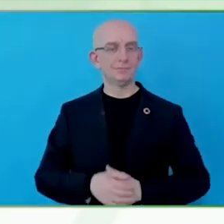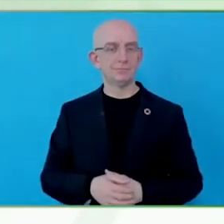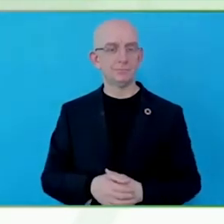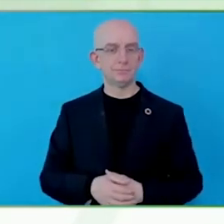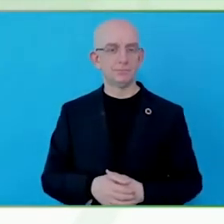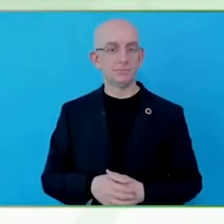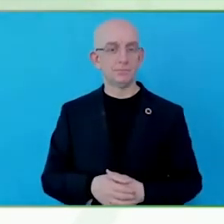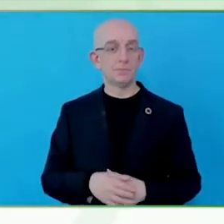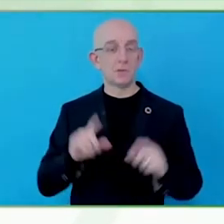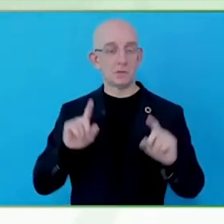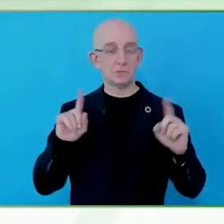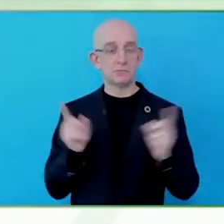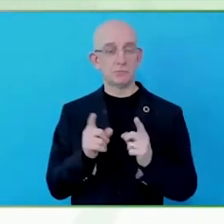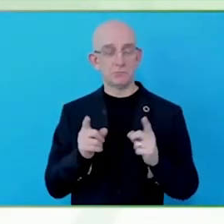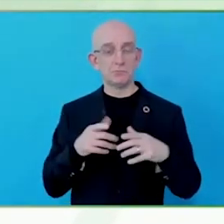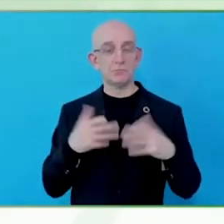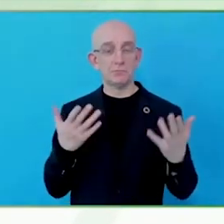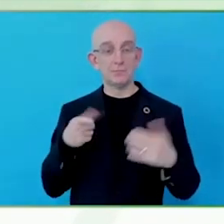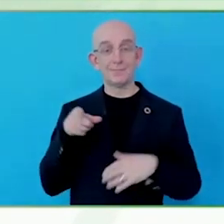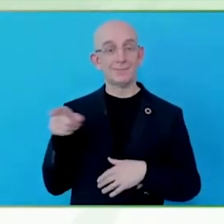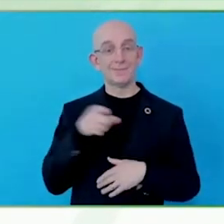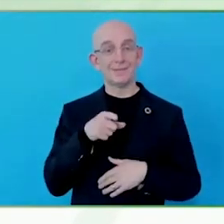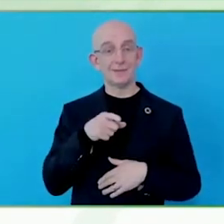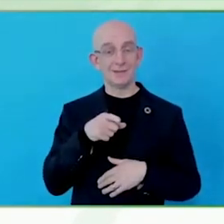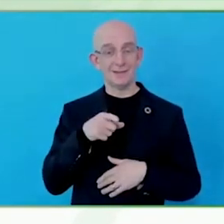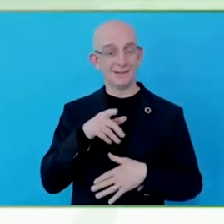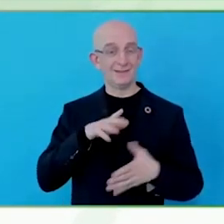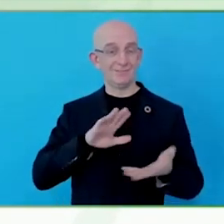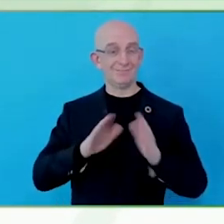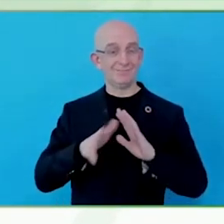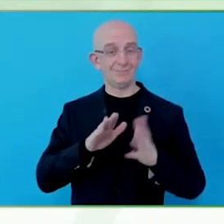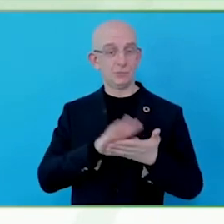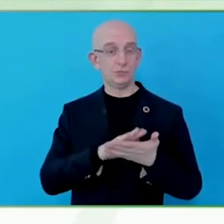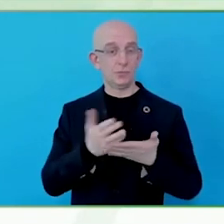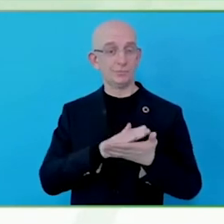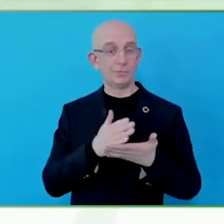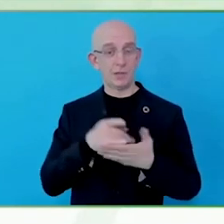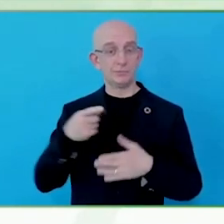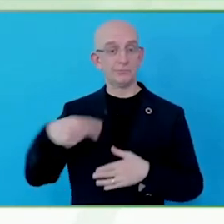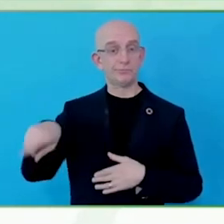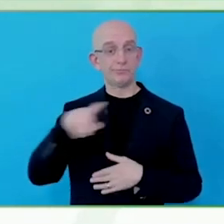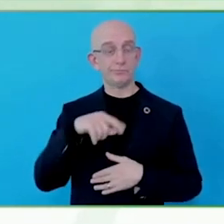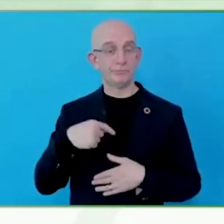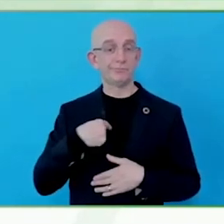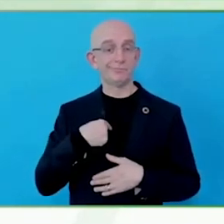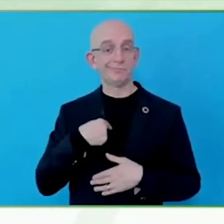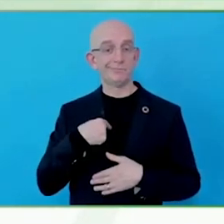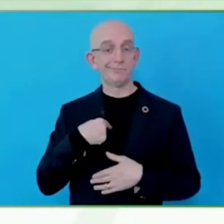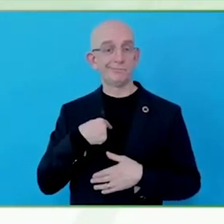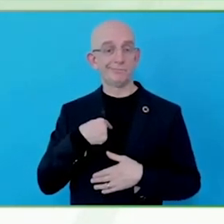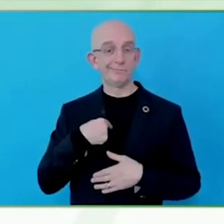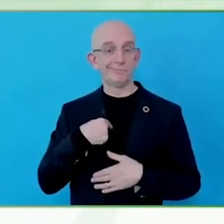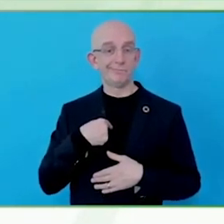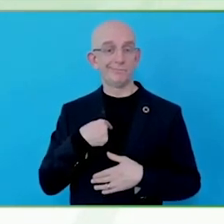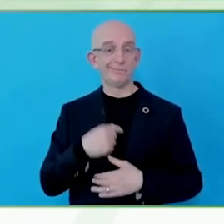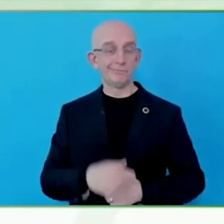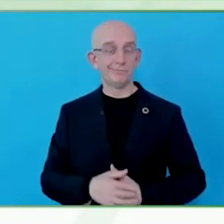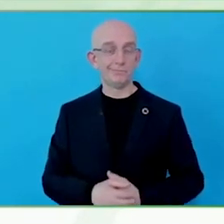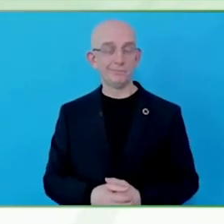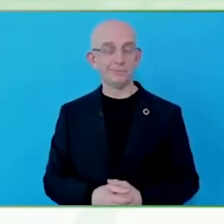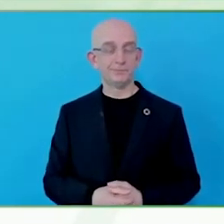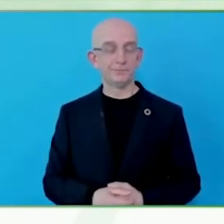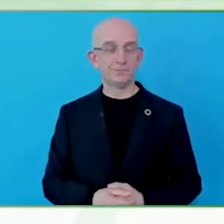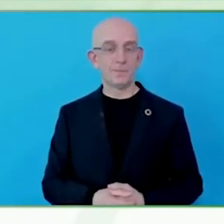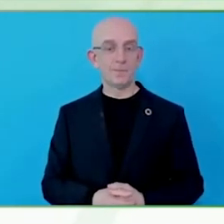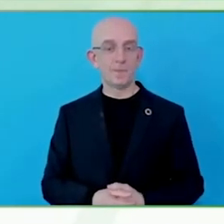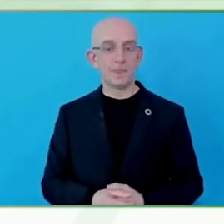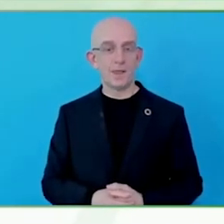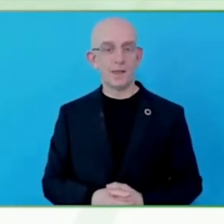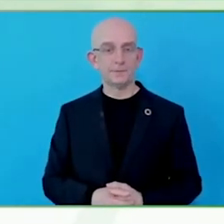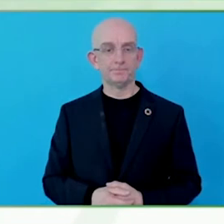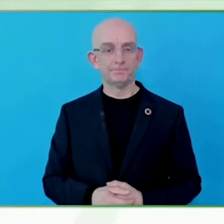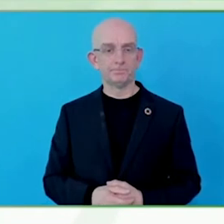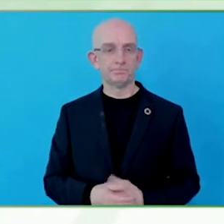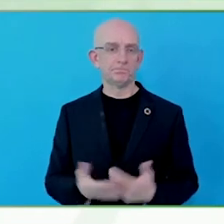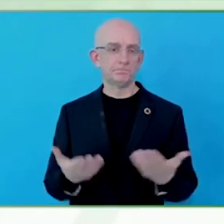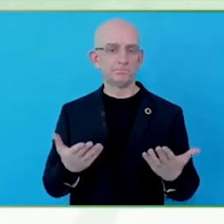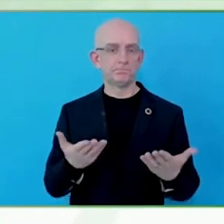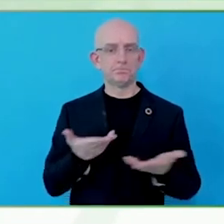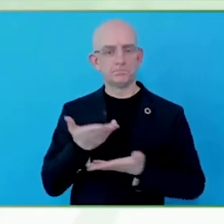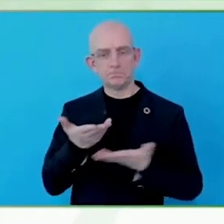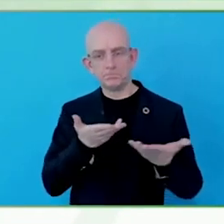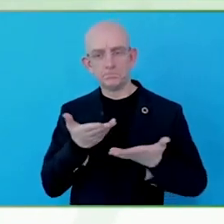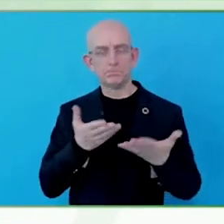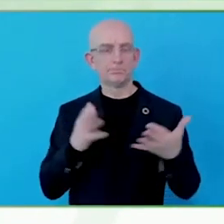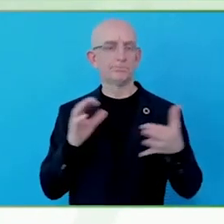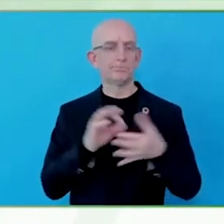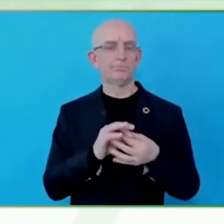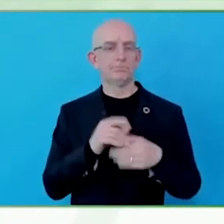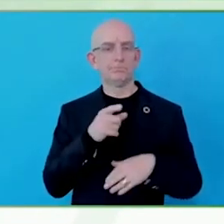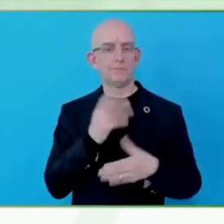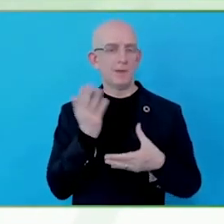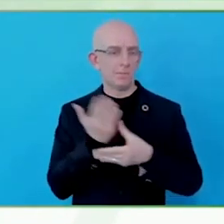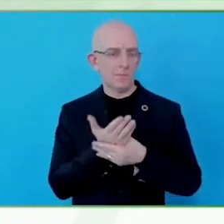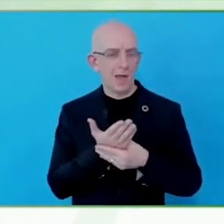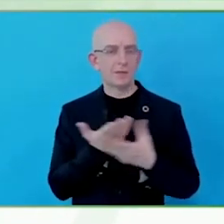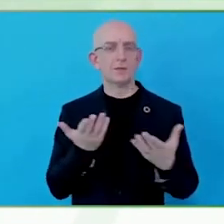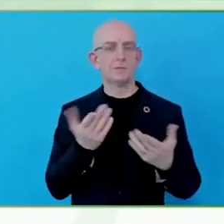for banks and sorts of communities, for companies. instead of having the interpreter